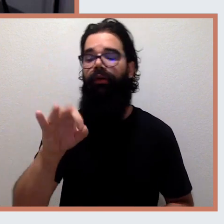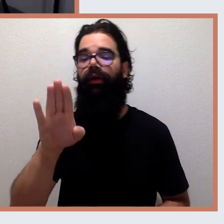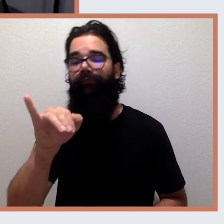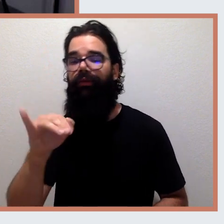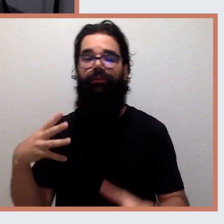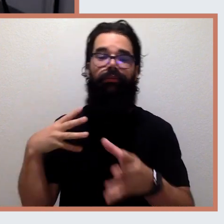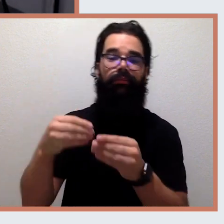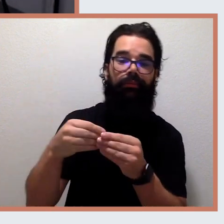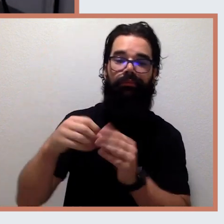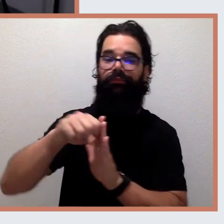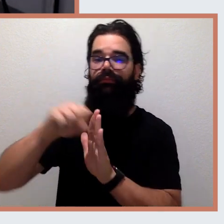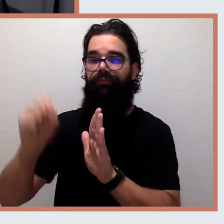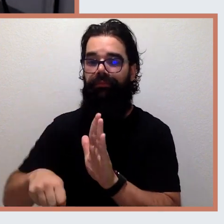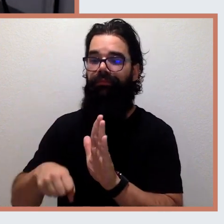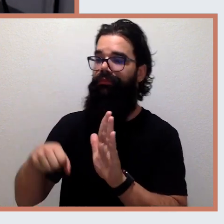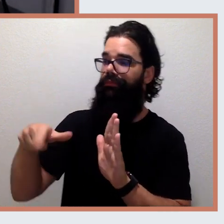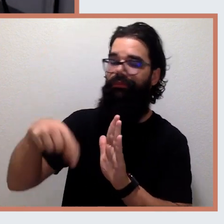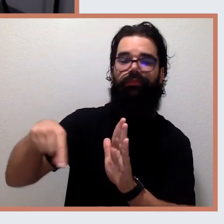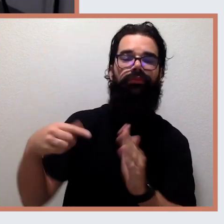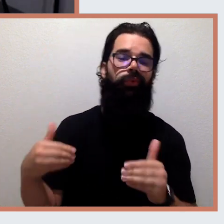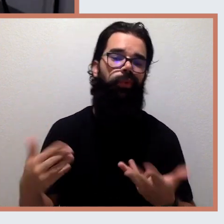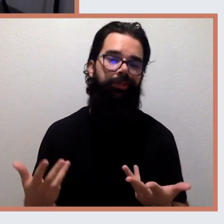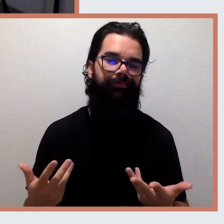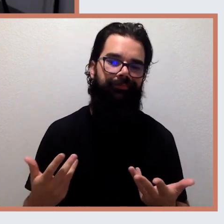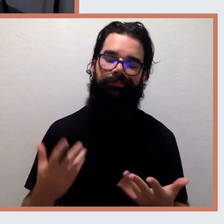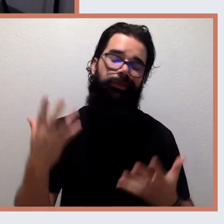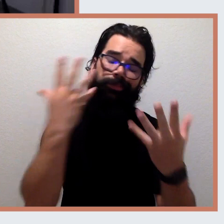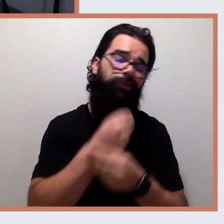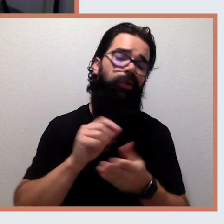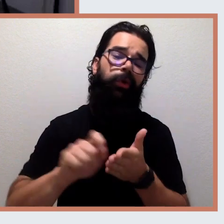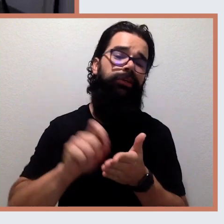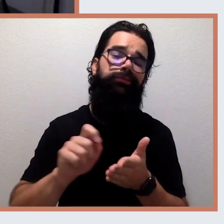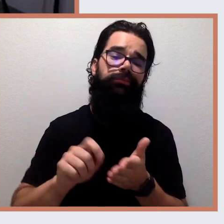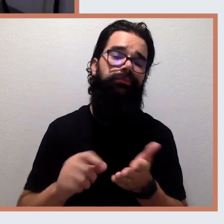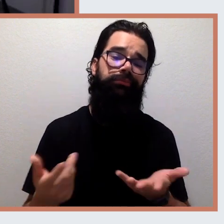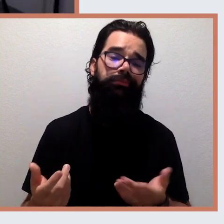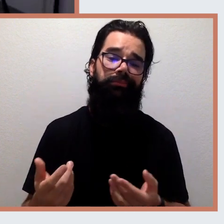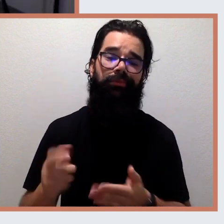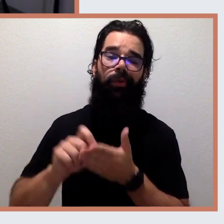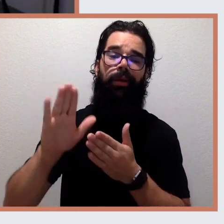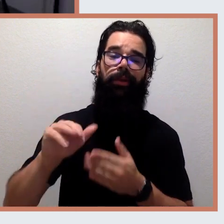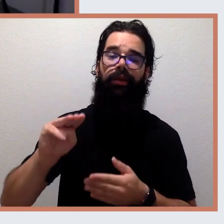Walk the Line on FBI this past season, it's a beautiful written episode